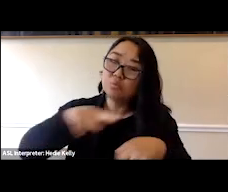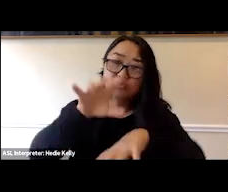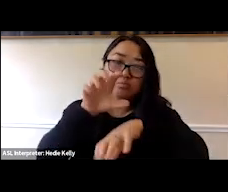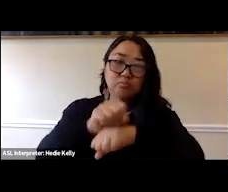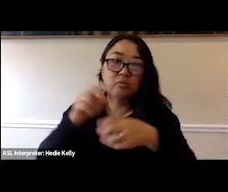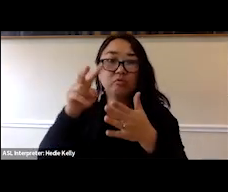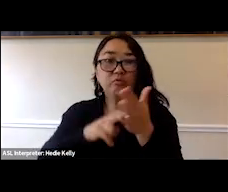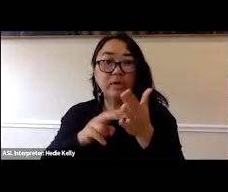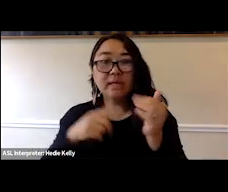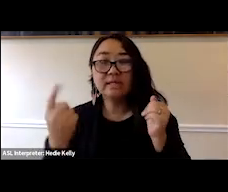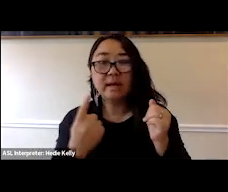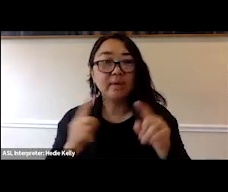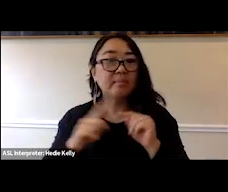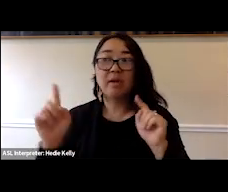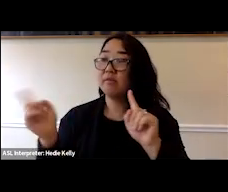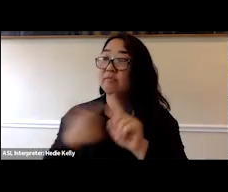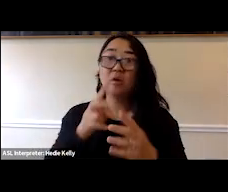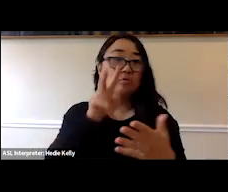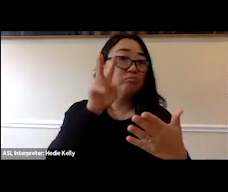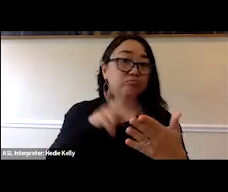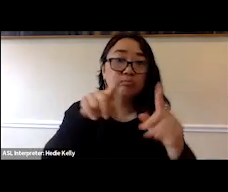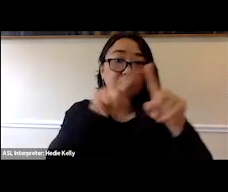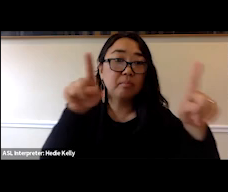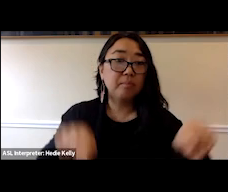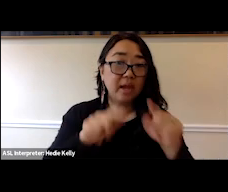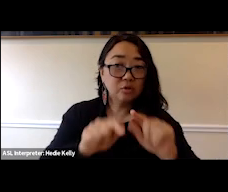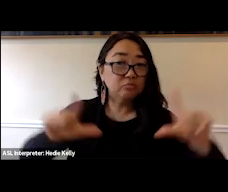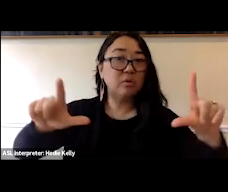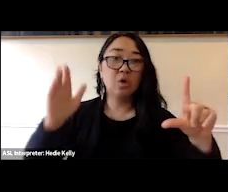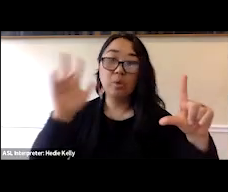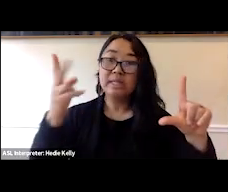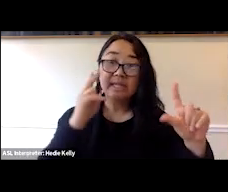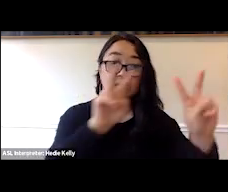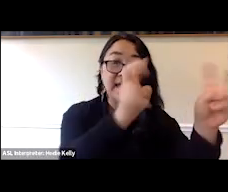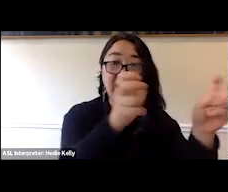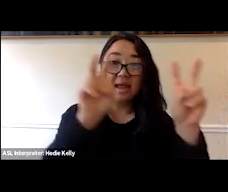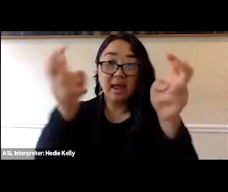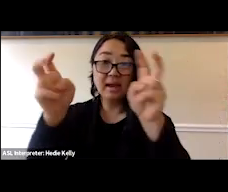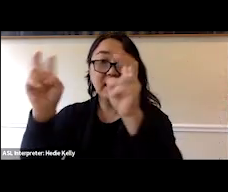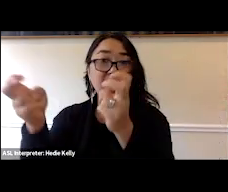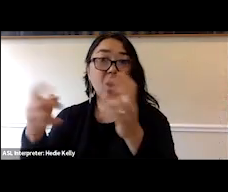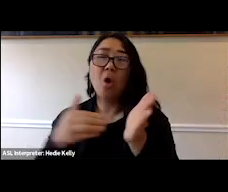But when we first look at a page, we'll see headings. And those headings oftentimes have larger text.